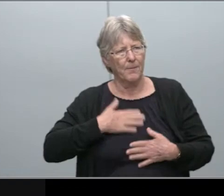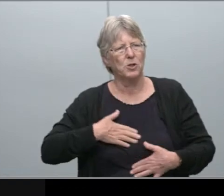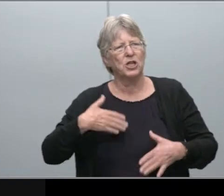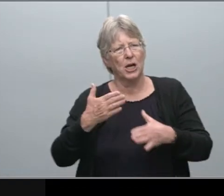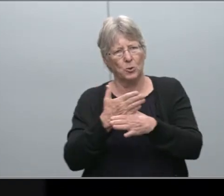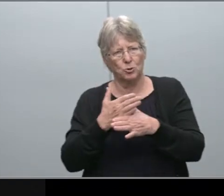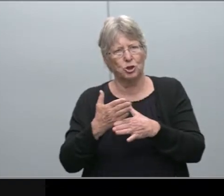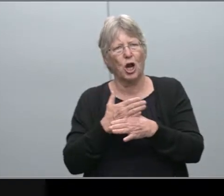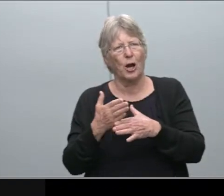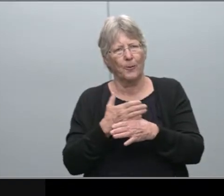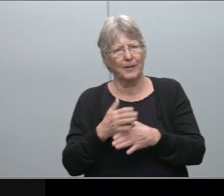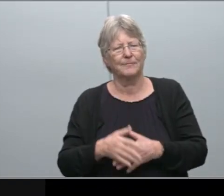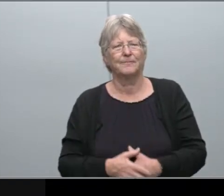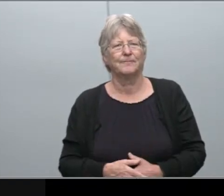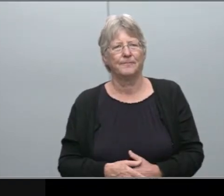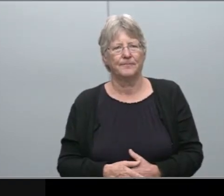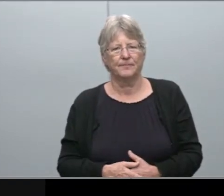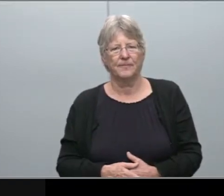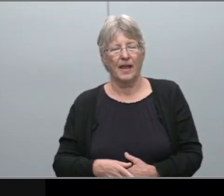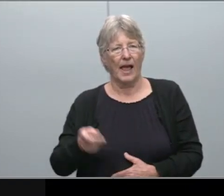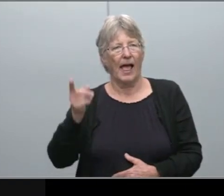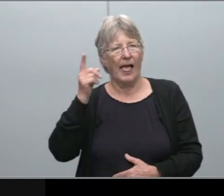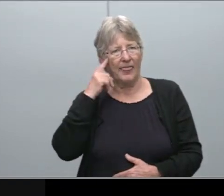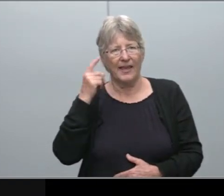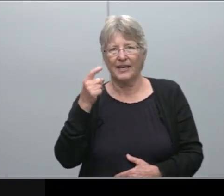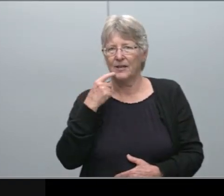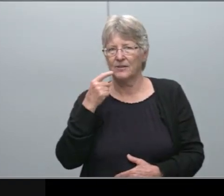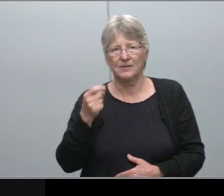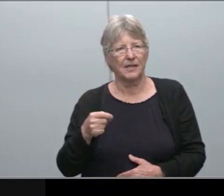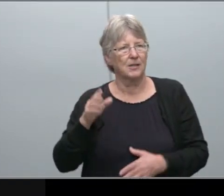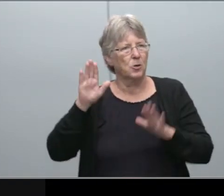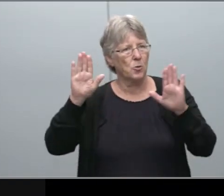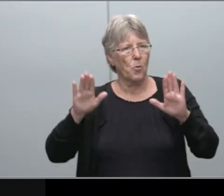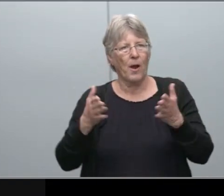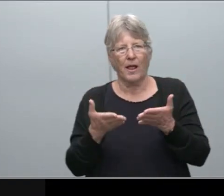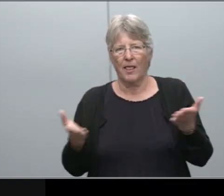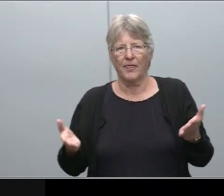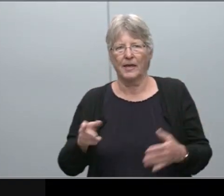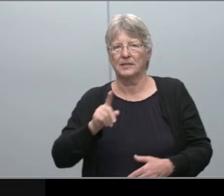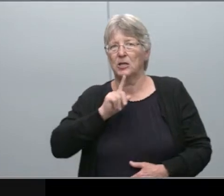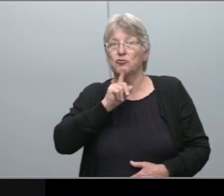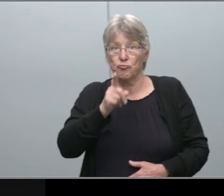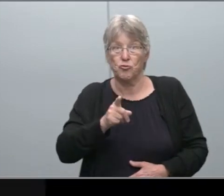just go to the summary of the link that you're watching. And the log in information is right there for you.